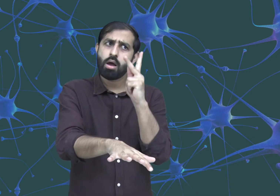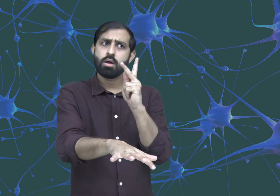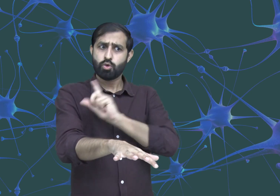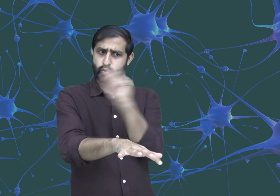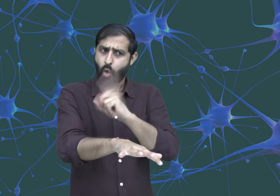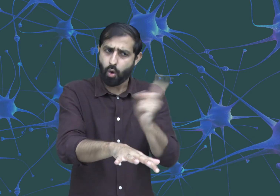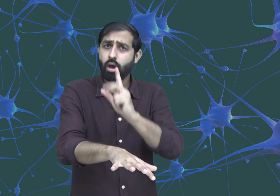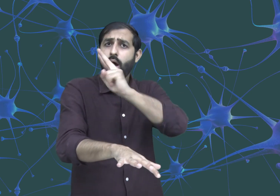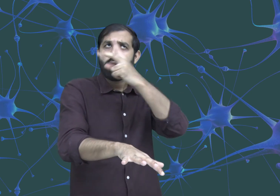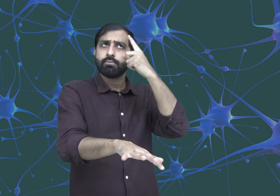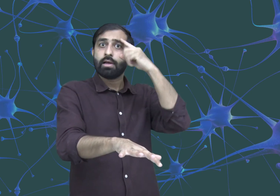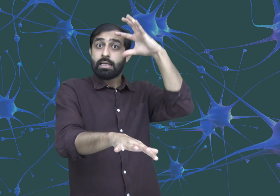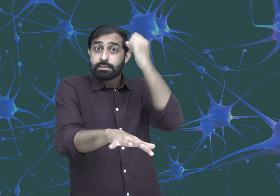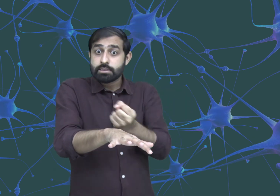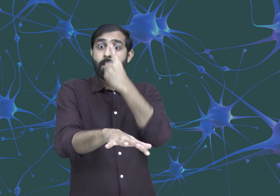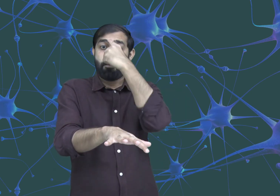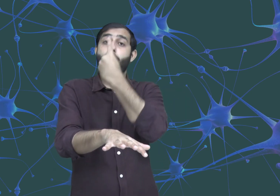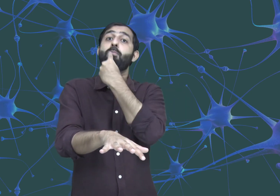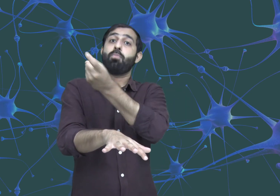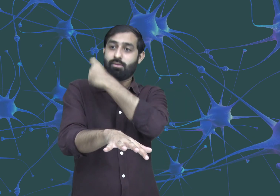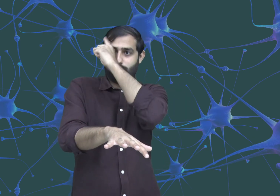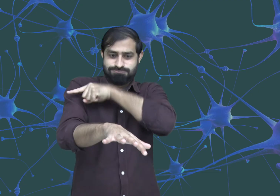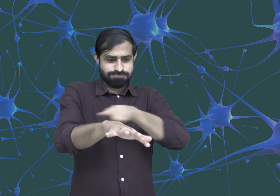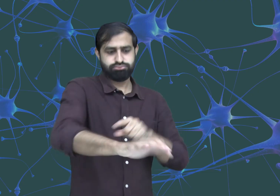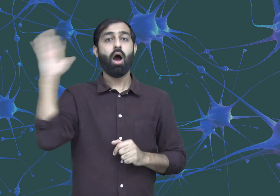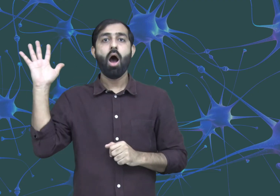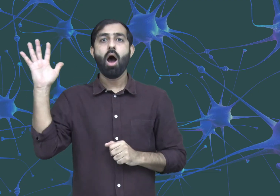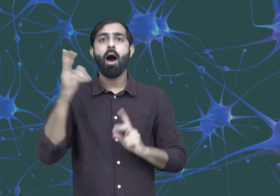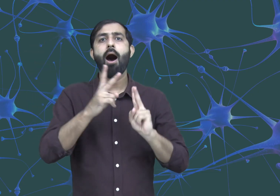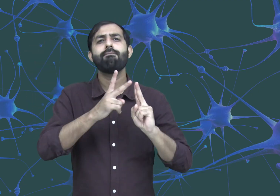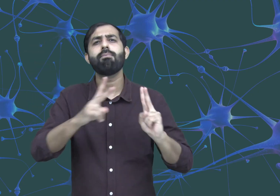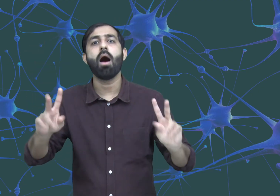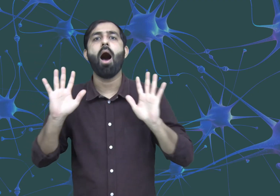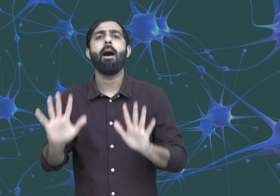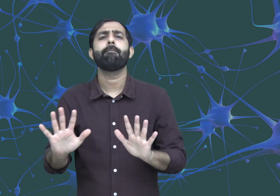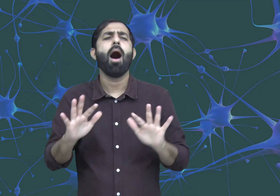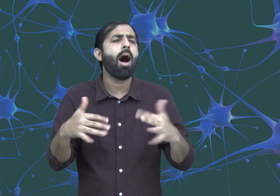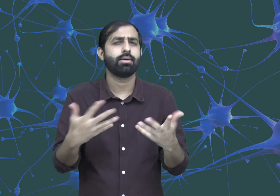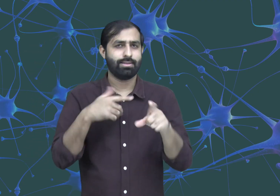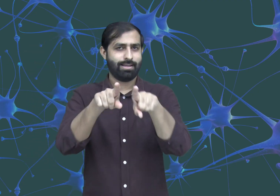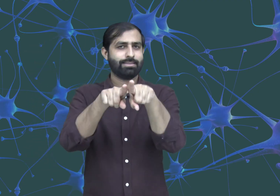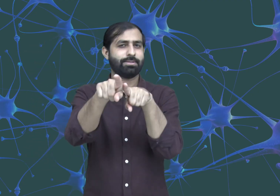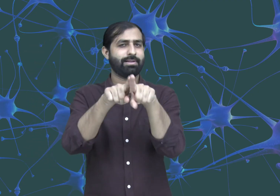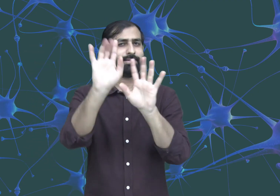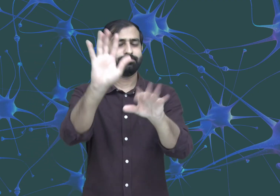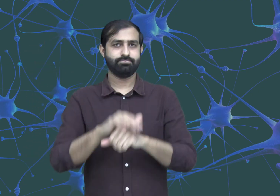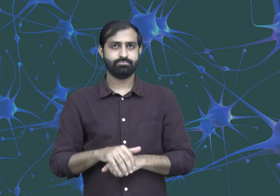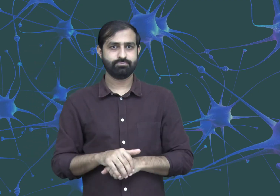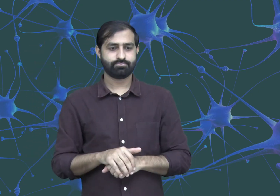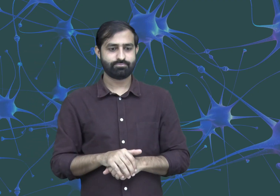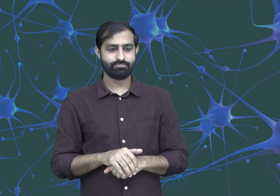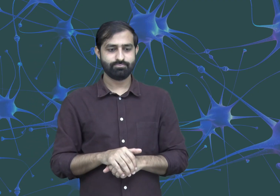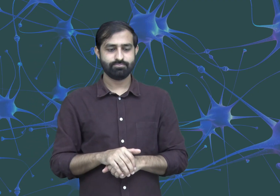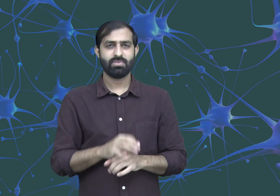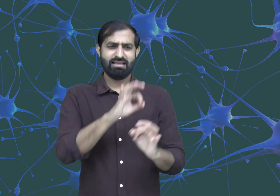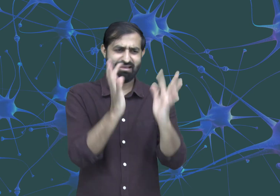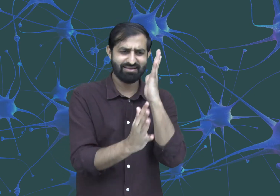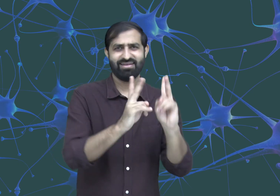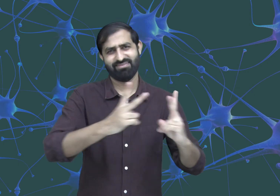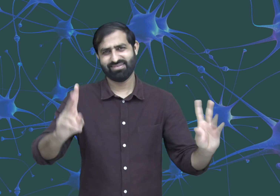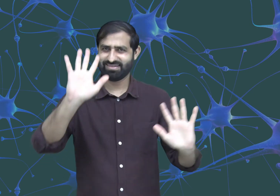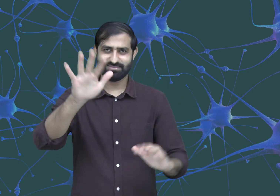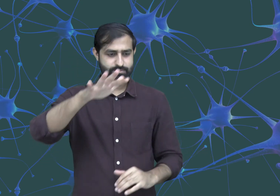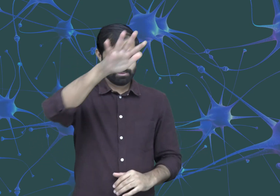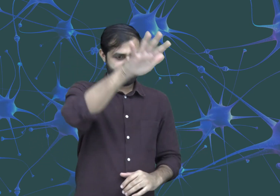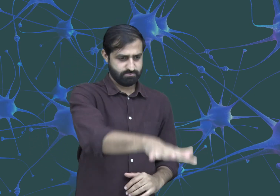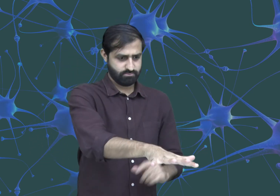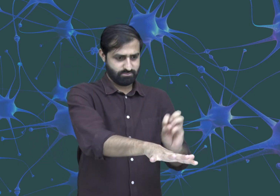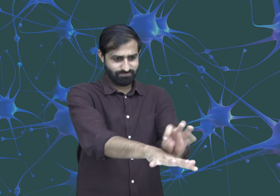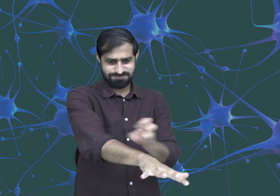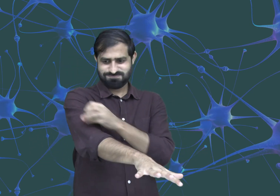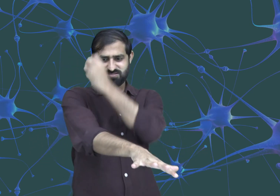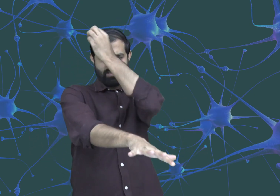Will it not harm? Will we feel pain etc. As we know that control and coordination is from thinking